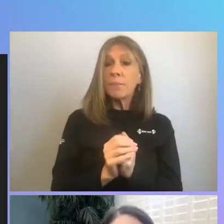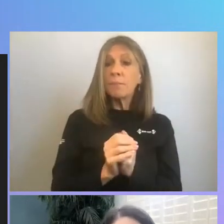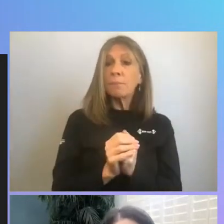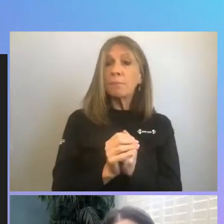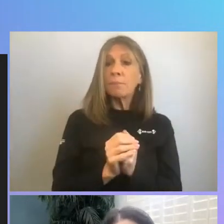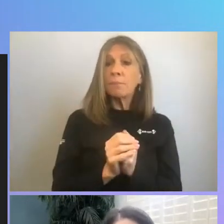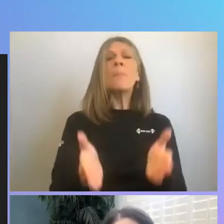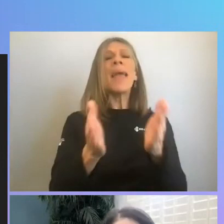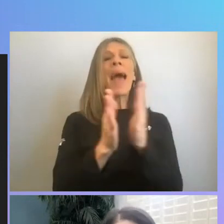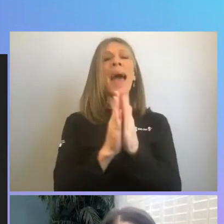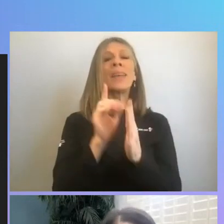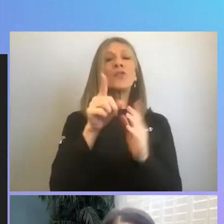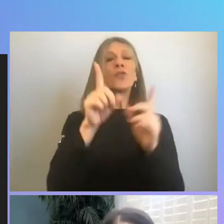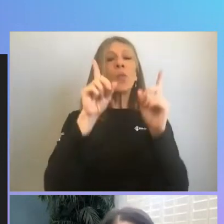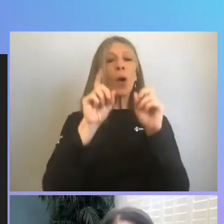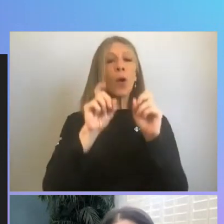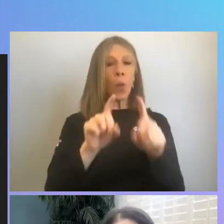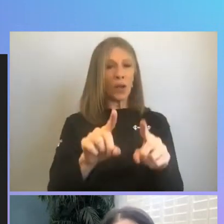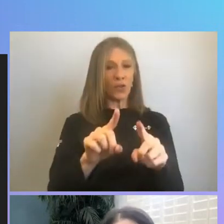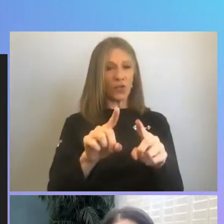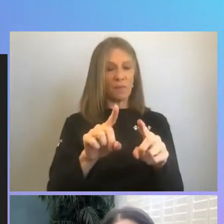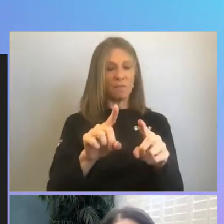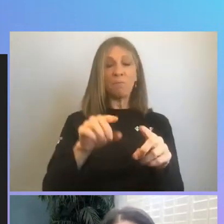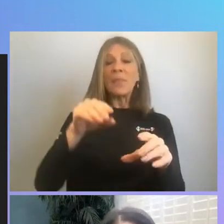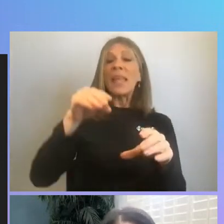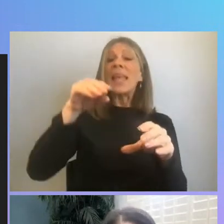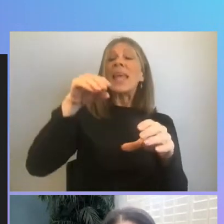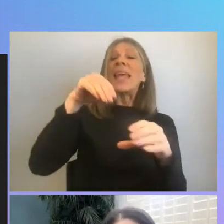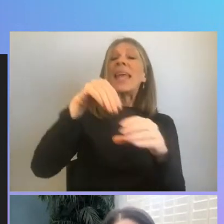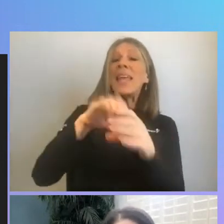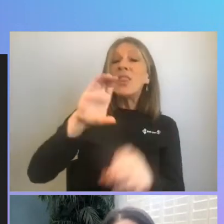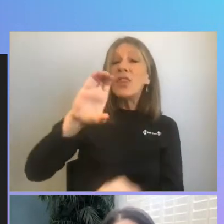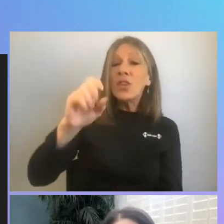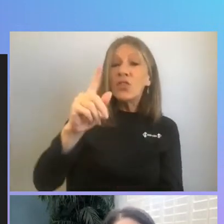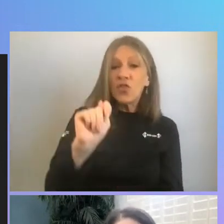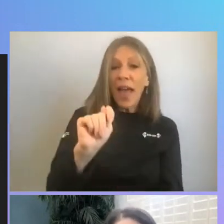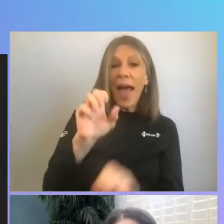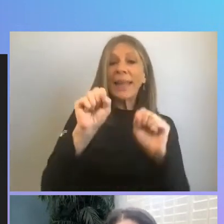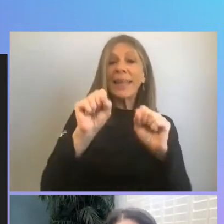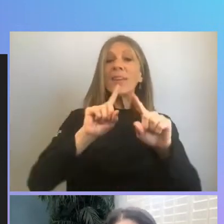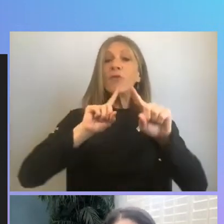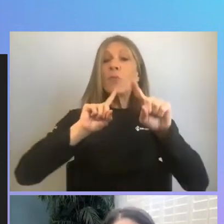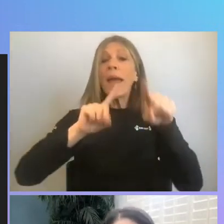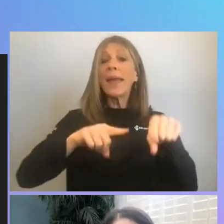in chat, can you respond to how much time you think you would